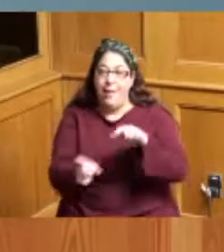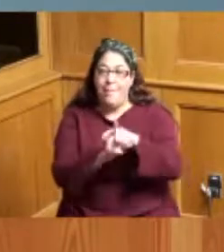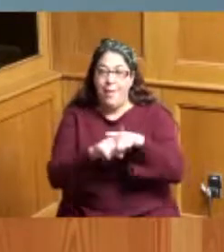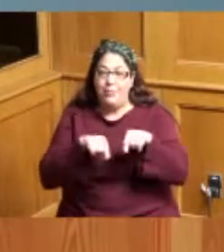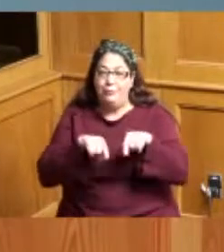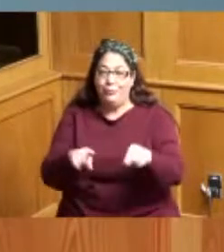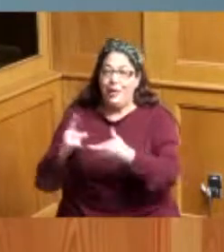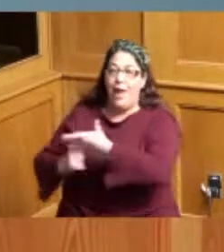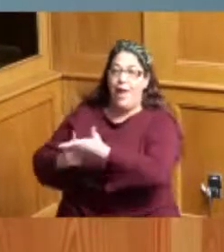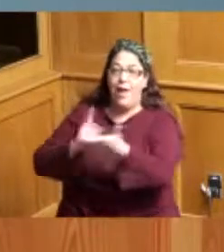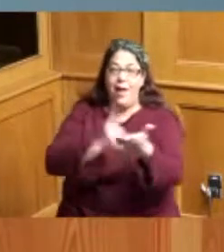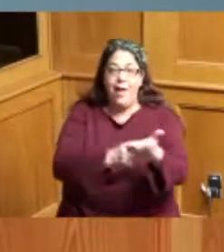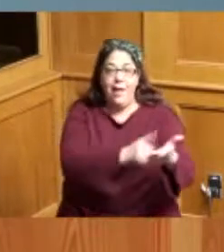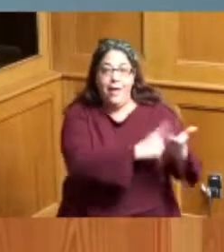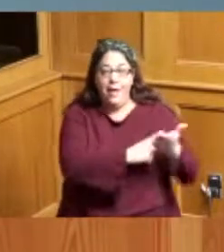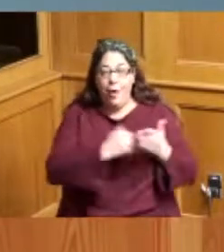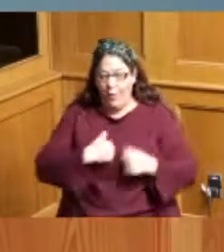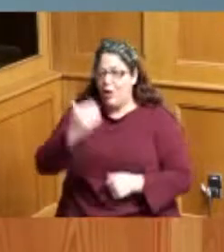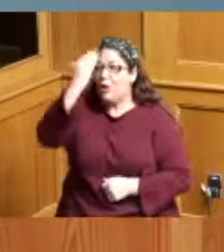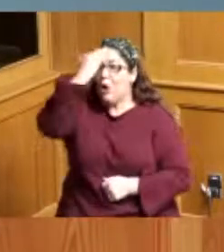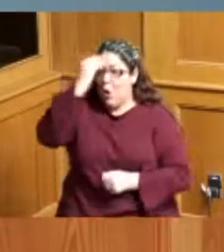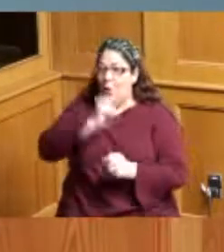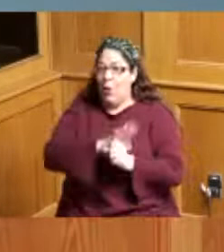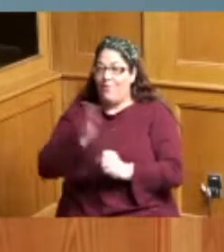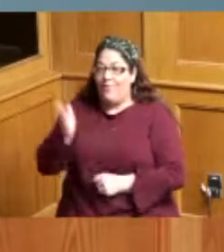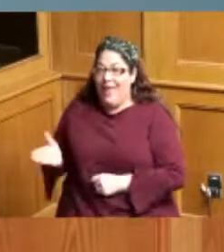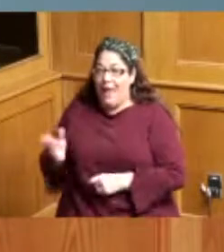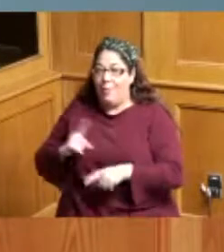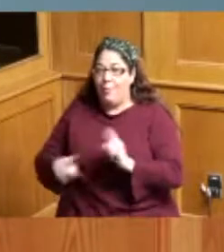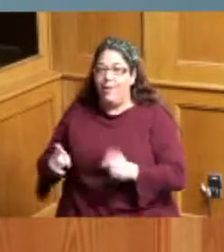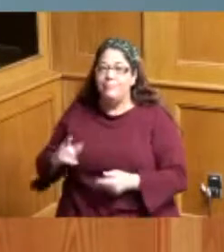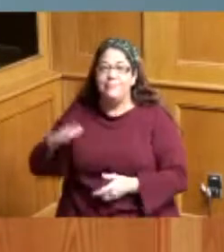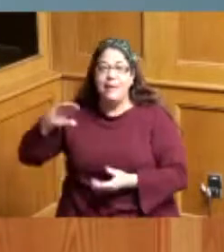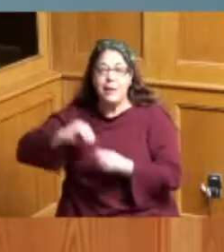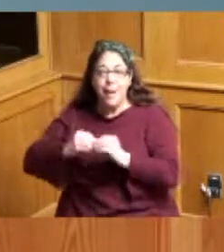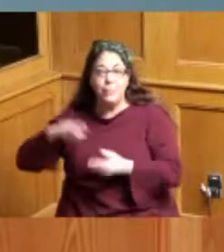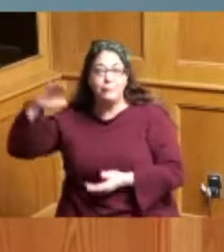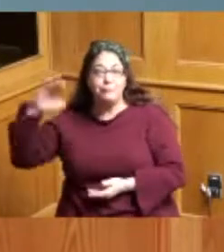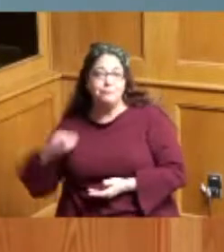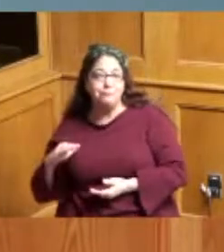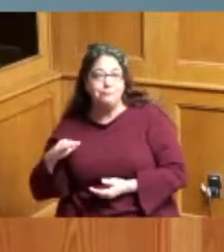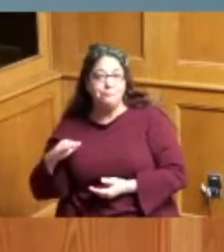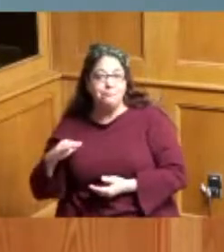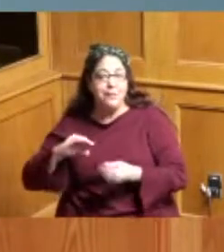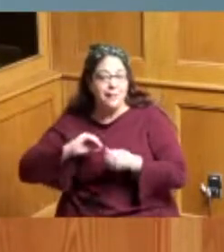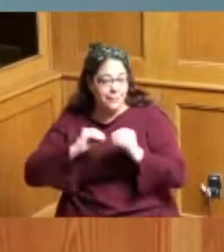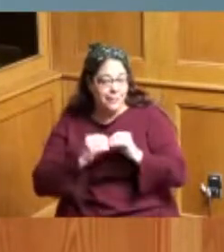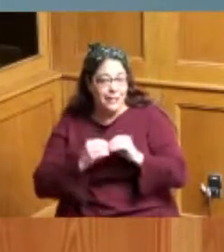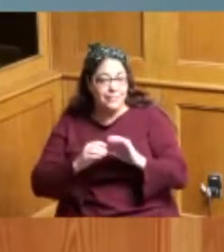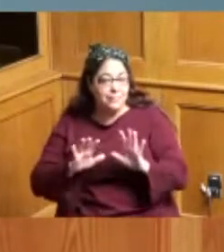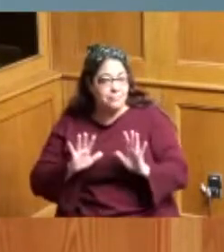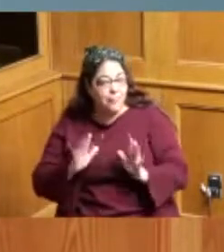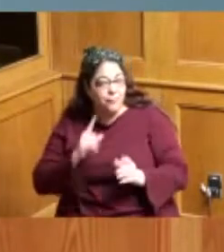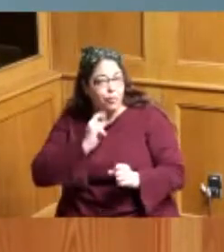it's like the elephant in the room the numbers are down and that's great we don't know the